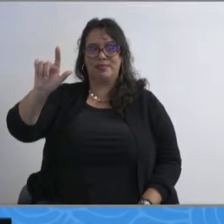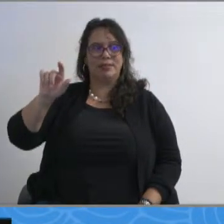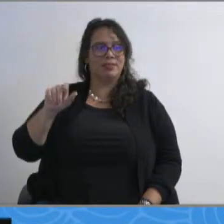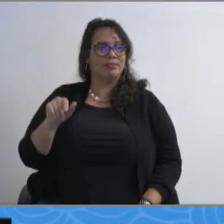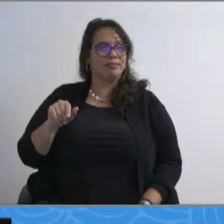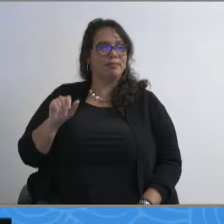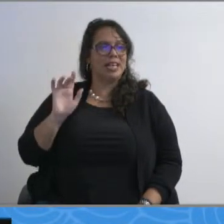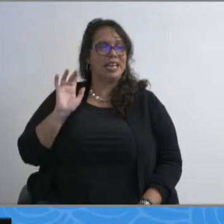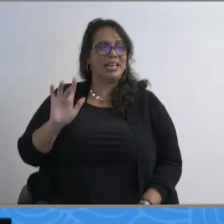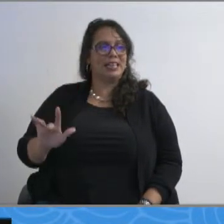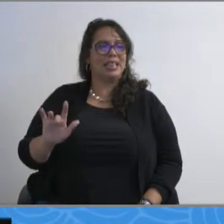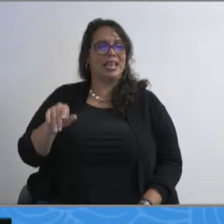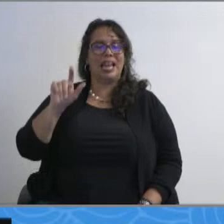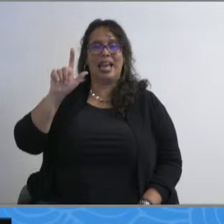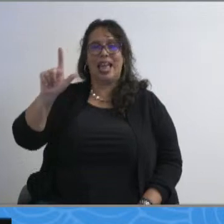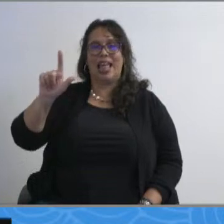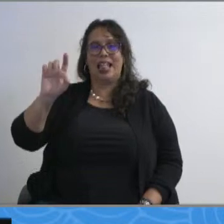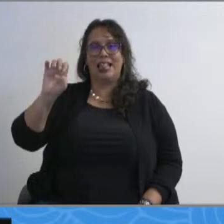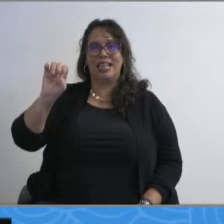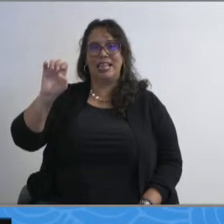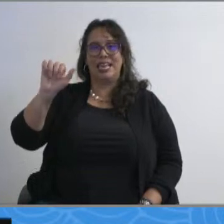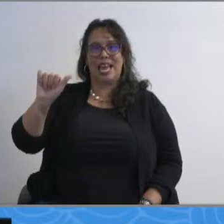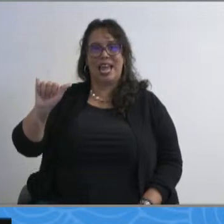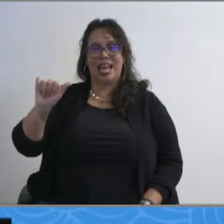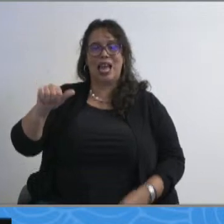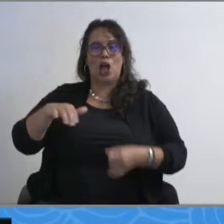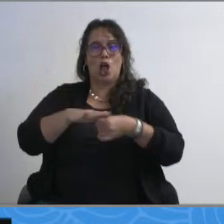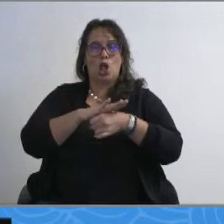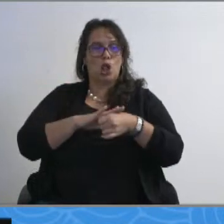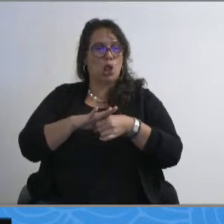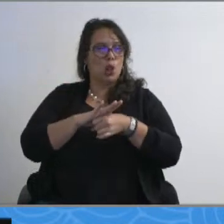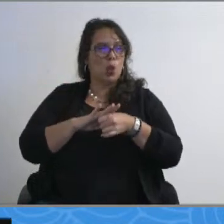and click on the LEA or local educational agency plan.